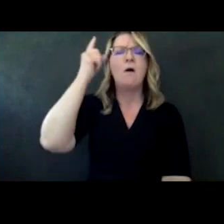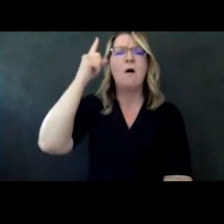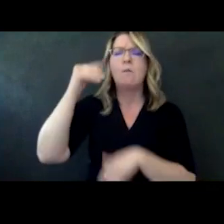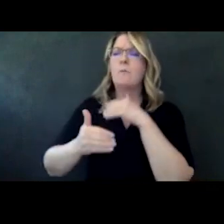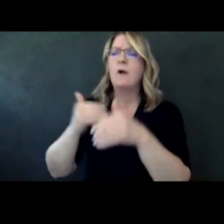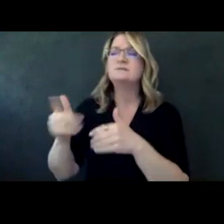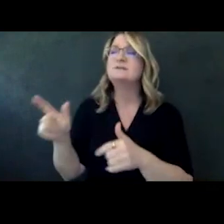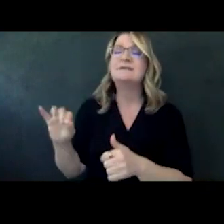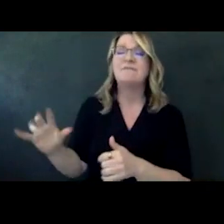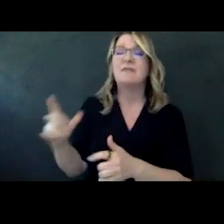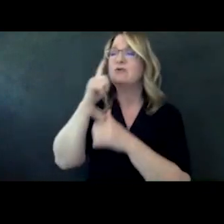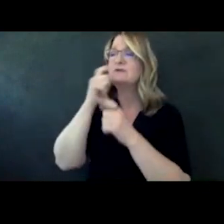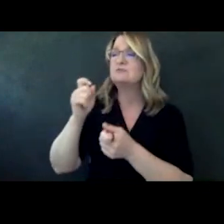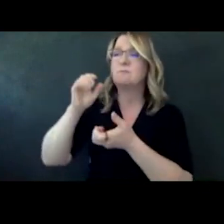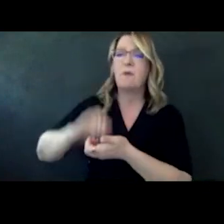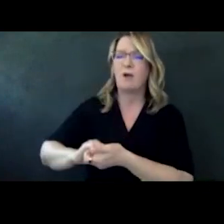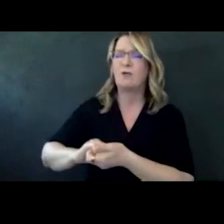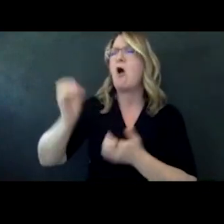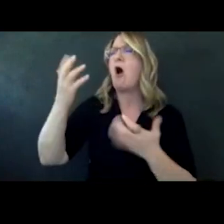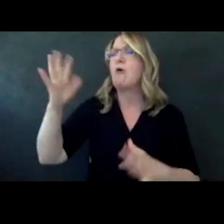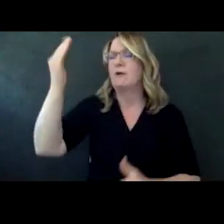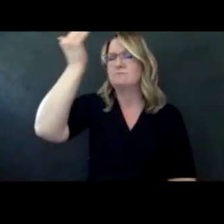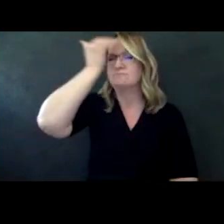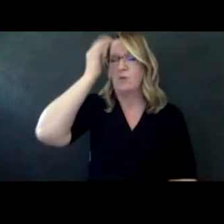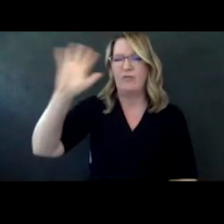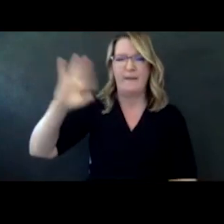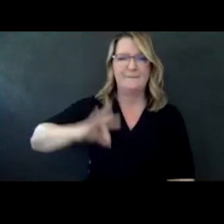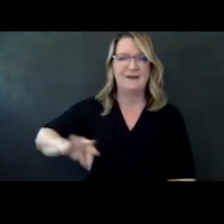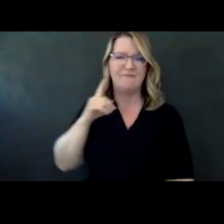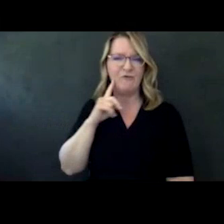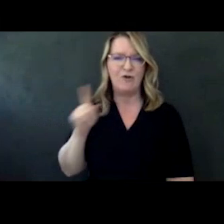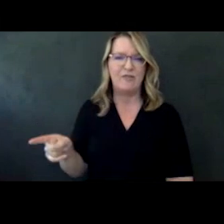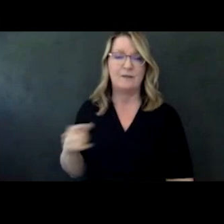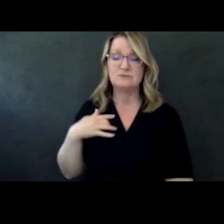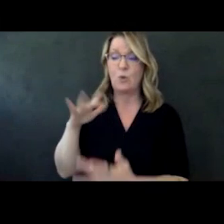what a benefit it is to them. So your outreach and messaging should focus on making their staffing